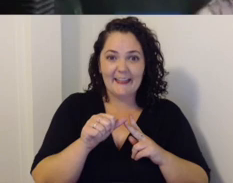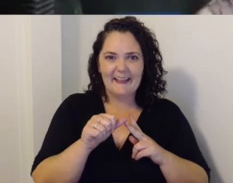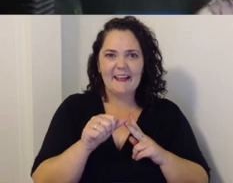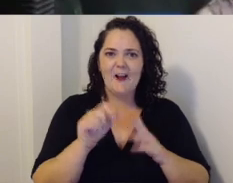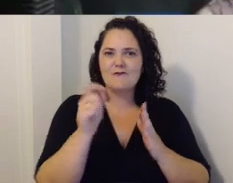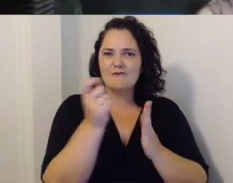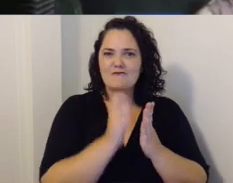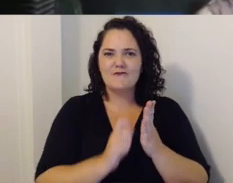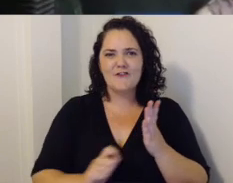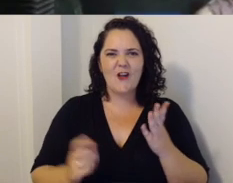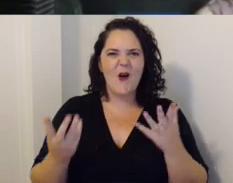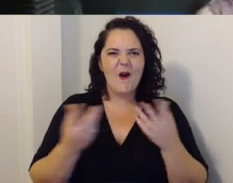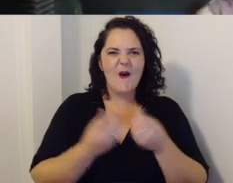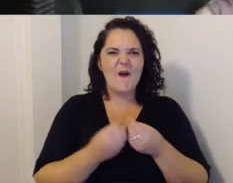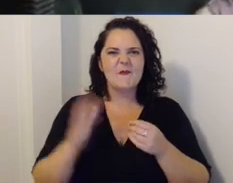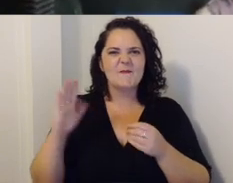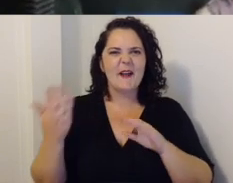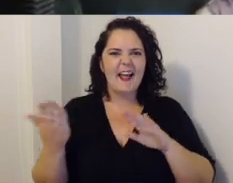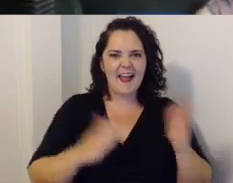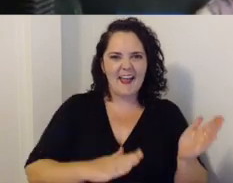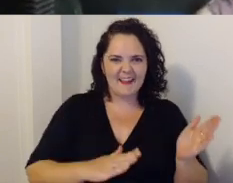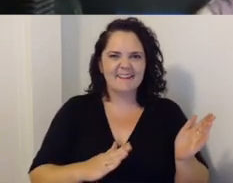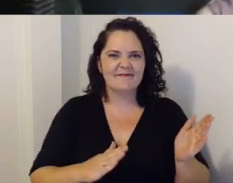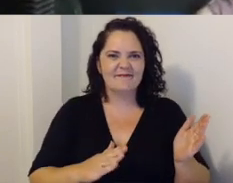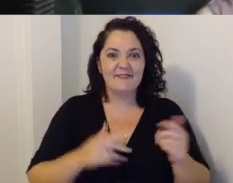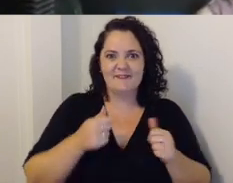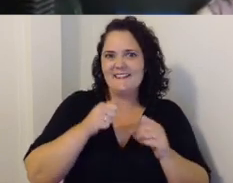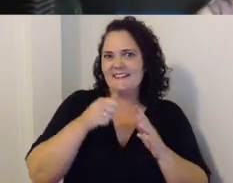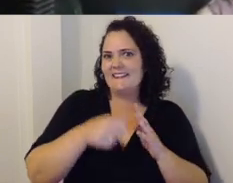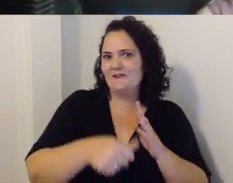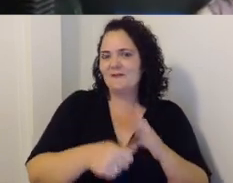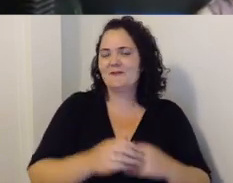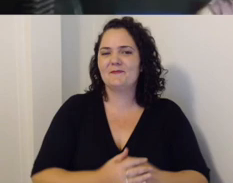Draw Along with the Dead series uh first things first I'll just get a thumbs up out there from uh